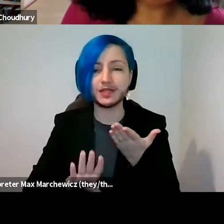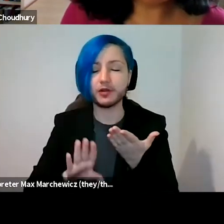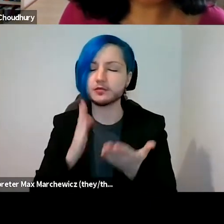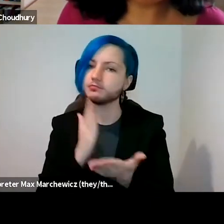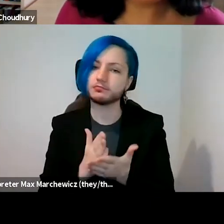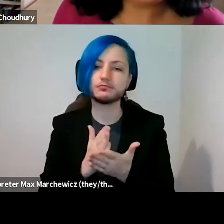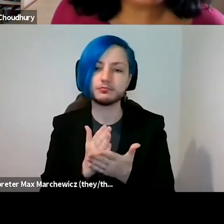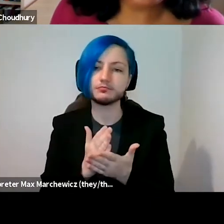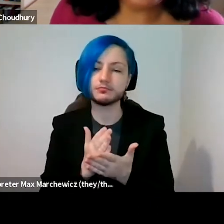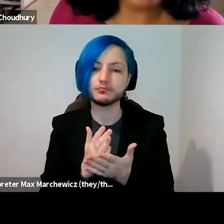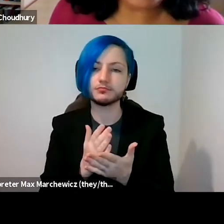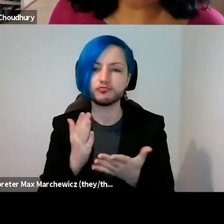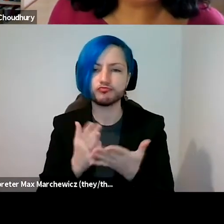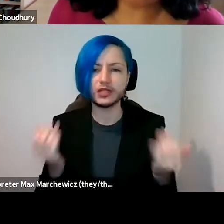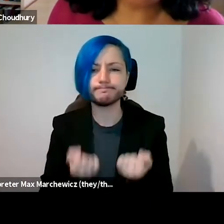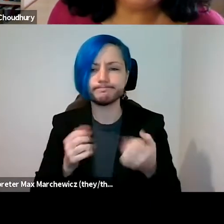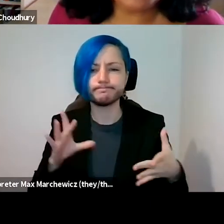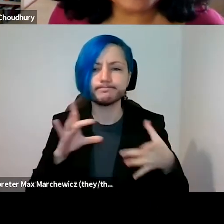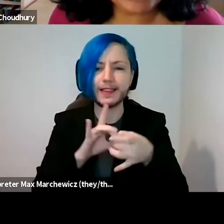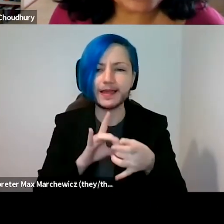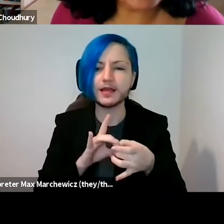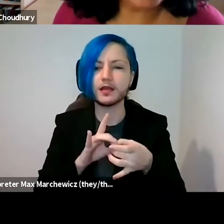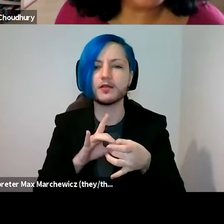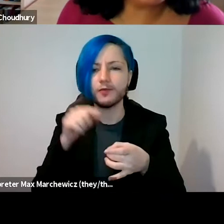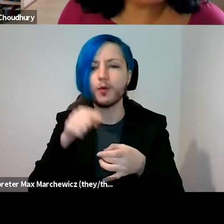an important rationale and background to these collections.